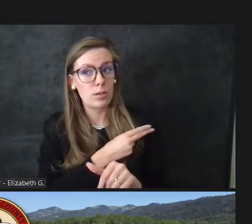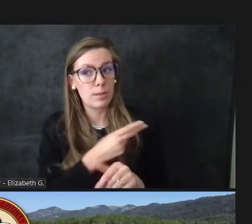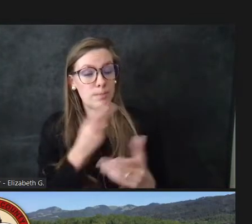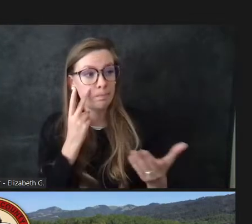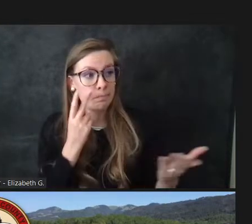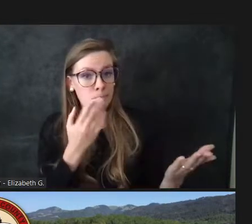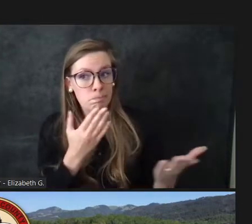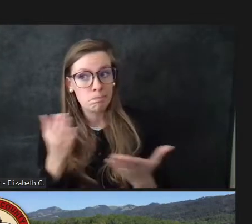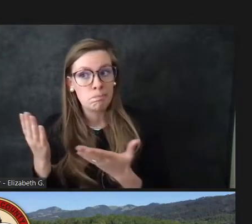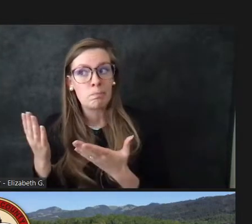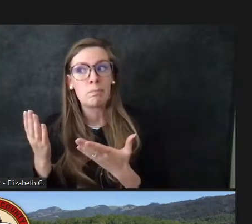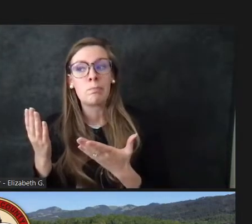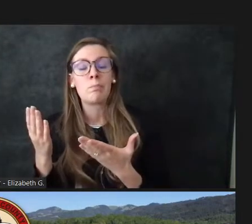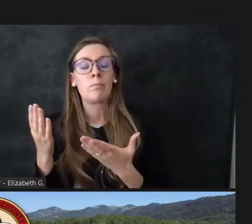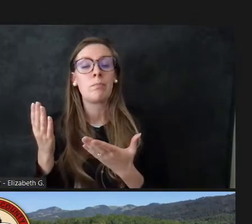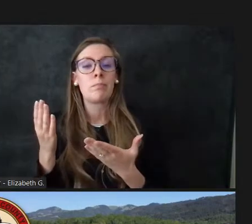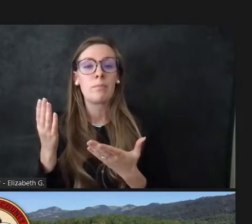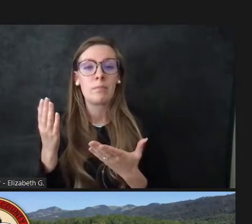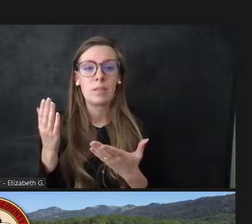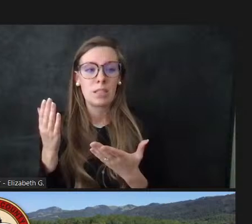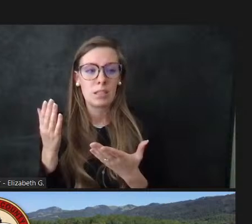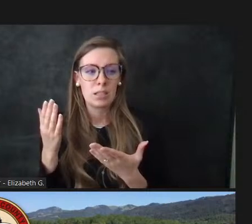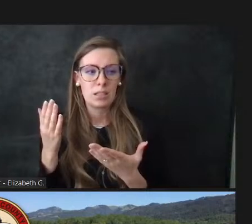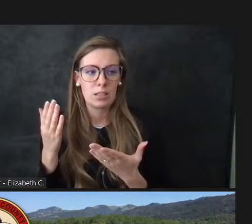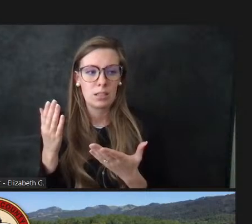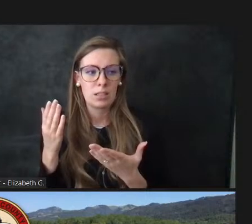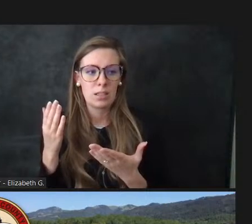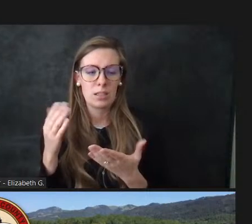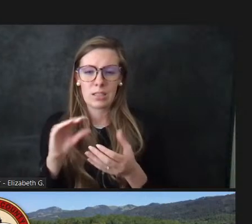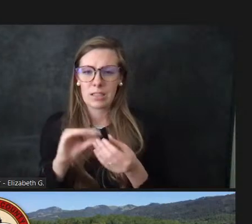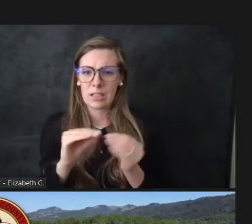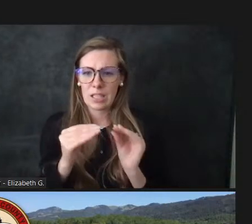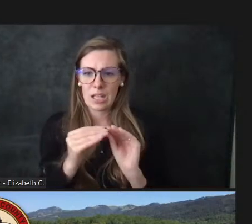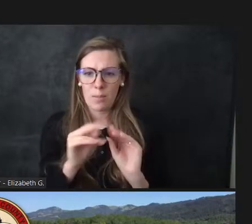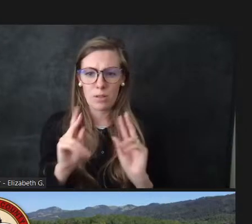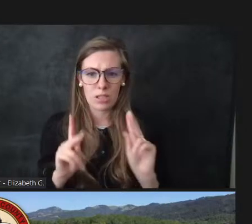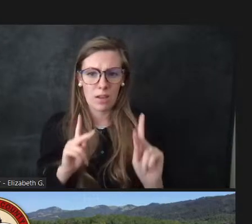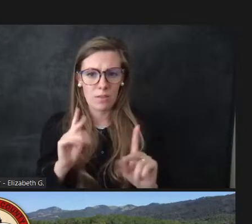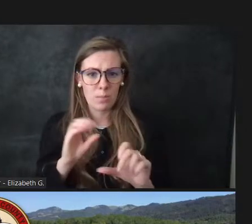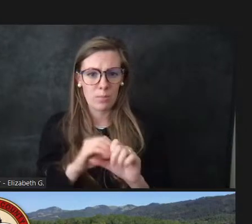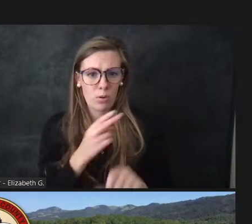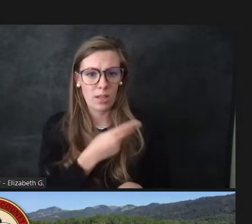our senses that the numbers of the people in the hospital is that that number is